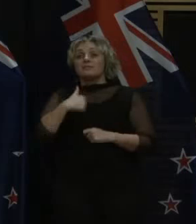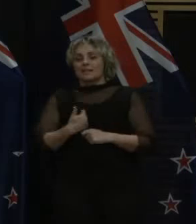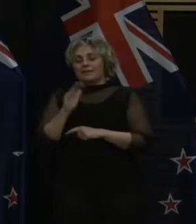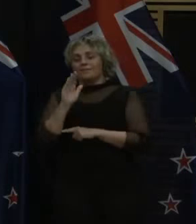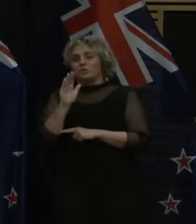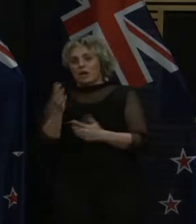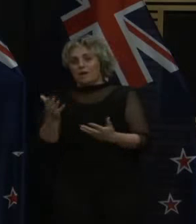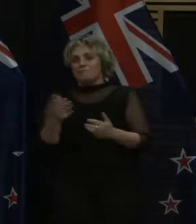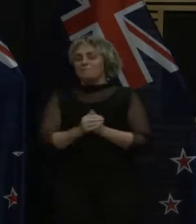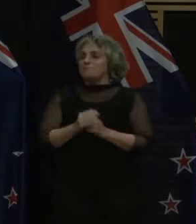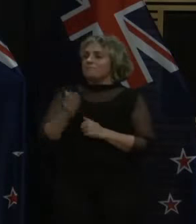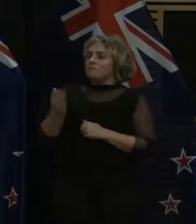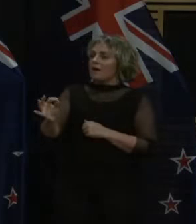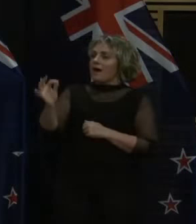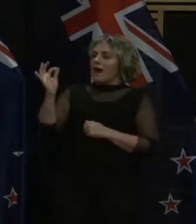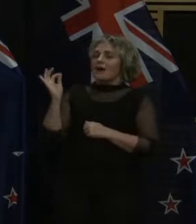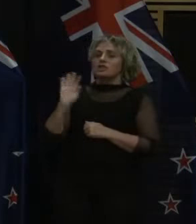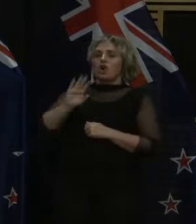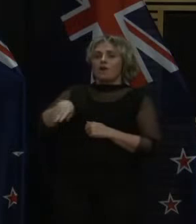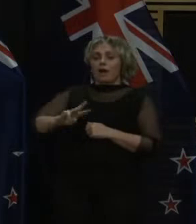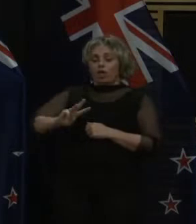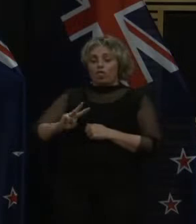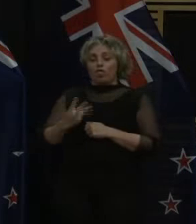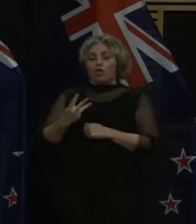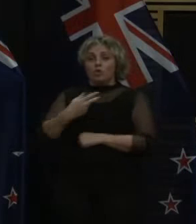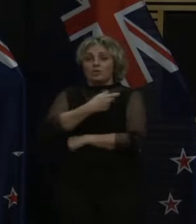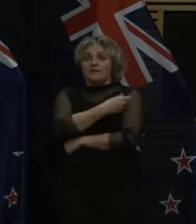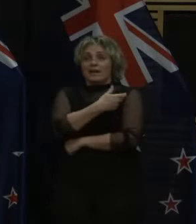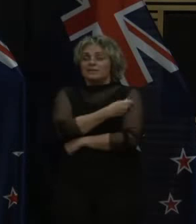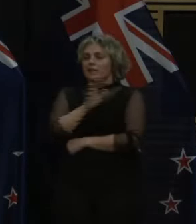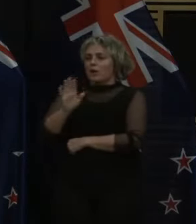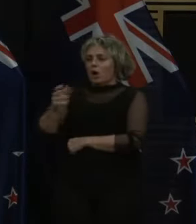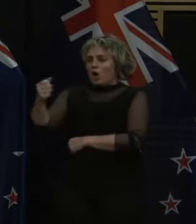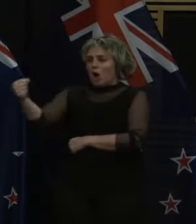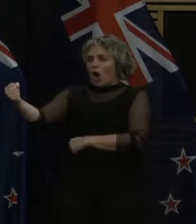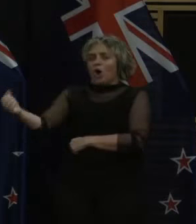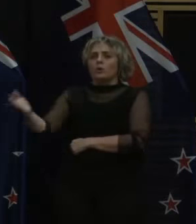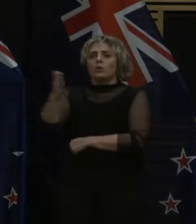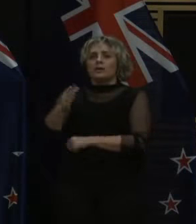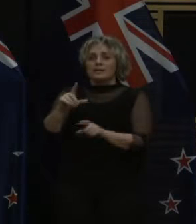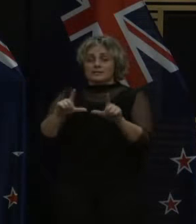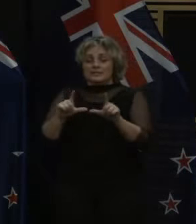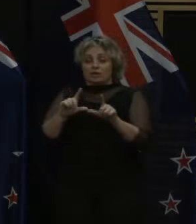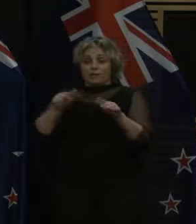accepted New Zealanders carrying their Pfizer card.